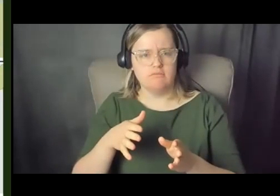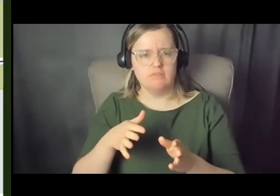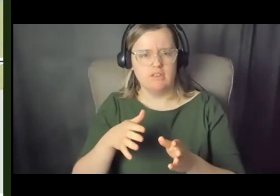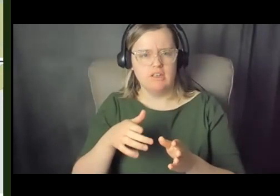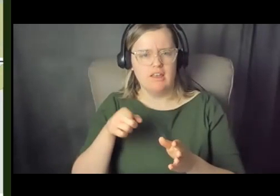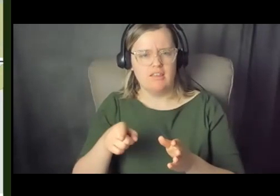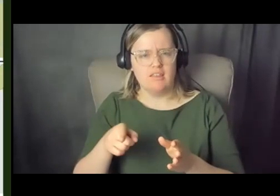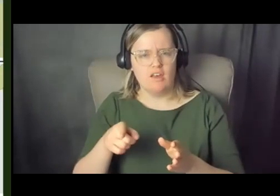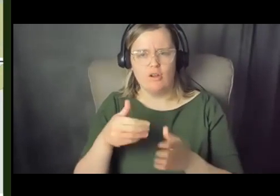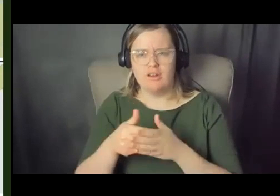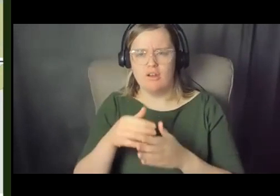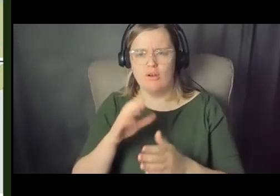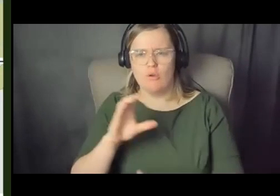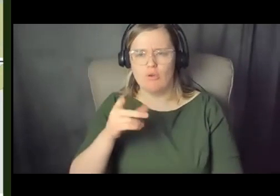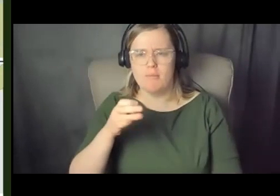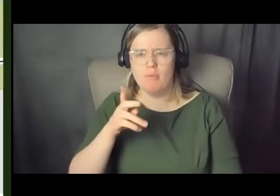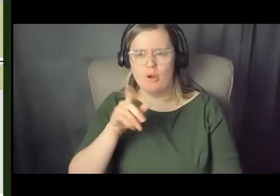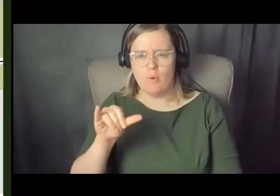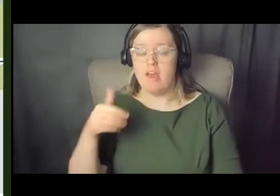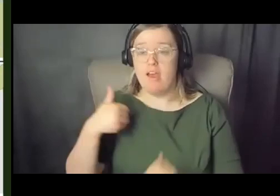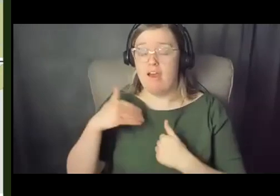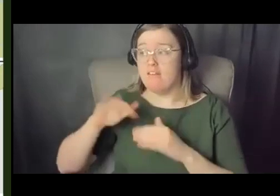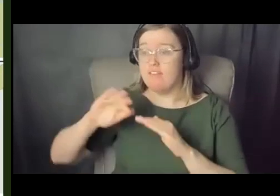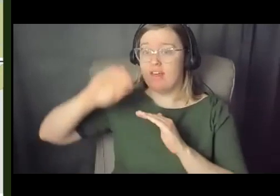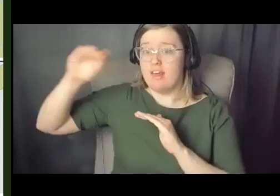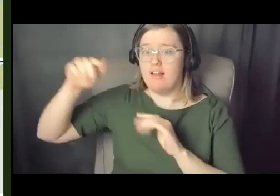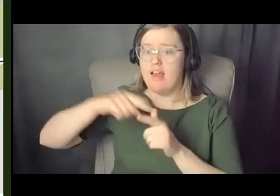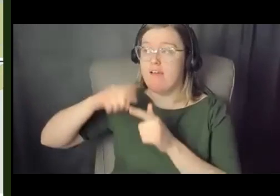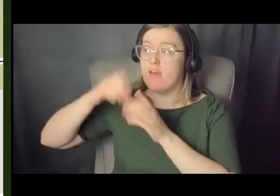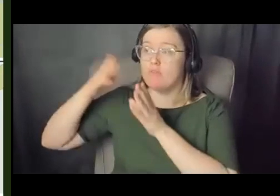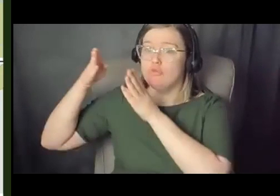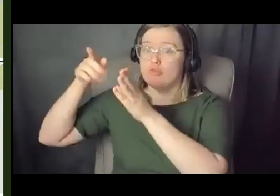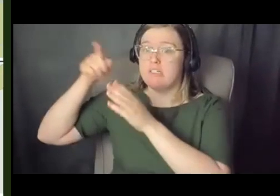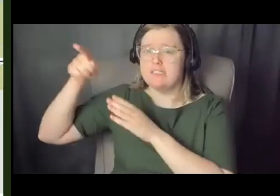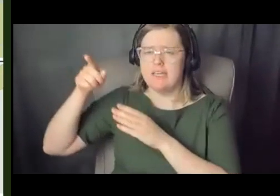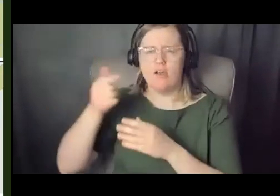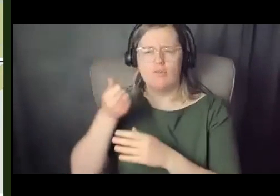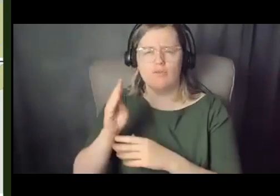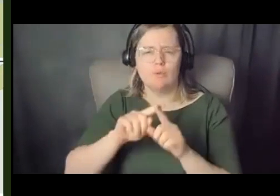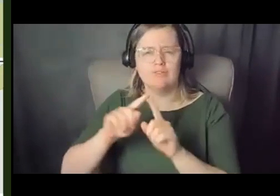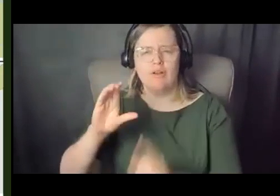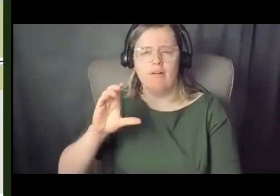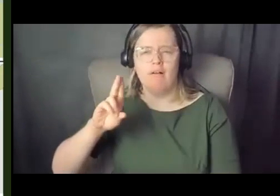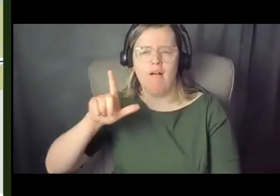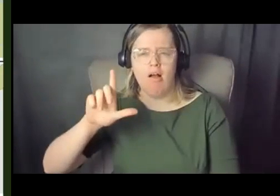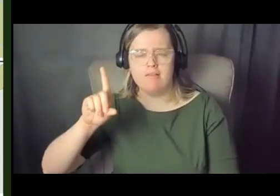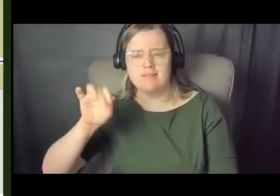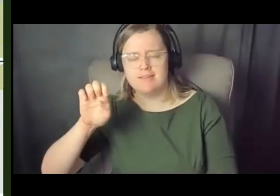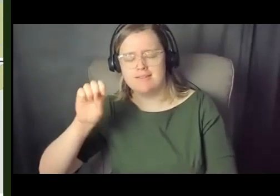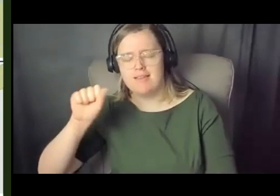There's a -- hillside and then there are streets up on the top there's a number of cul-de-sacs that are up there.